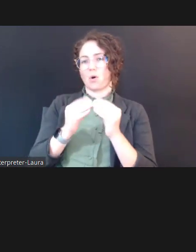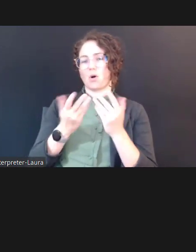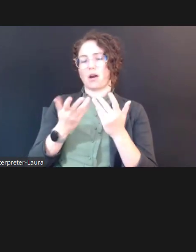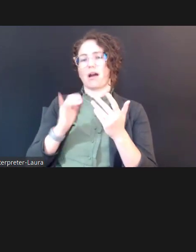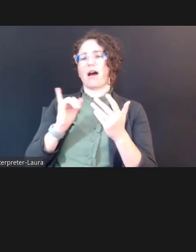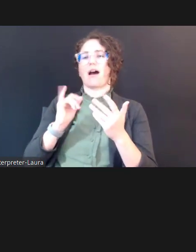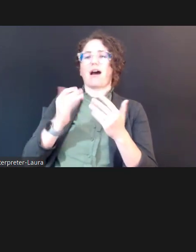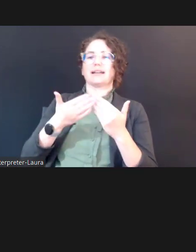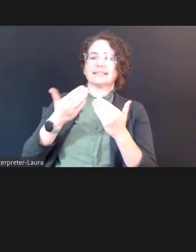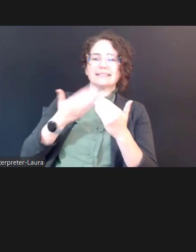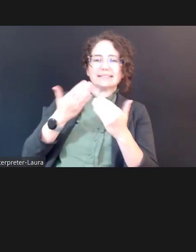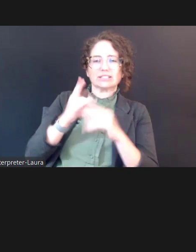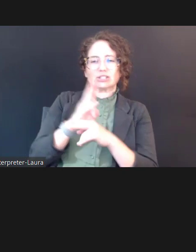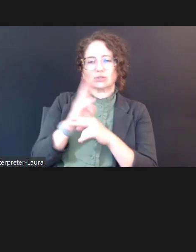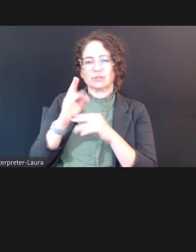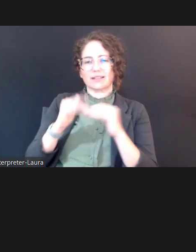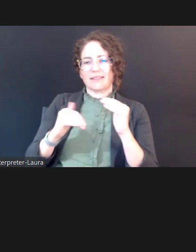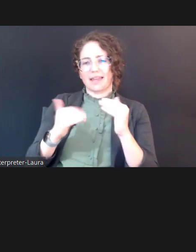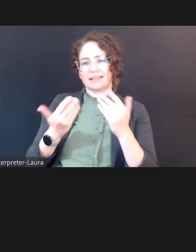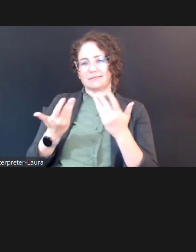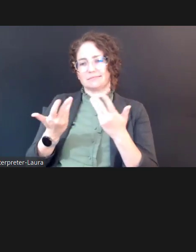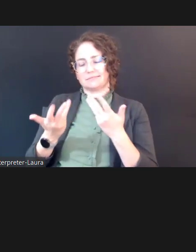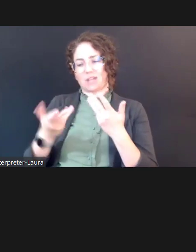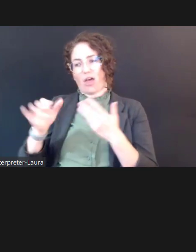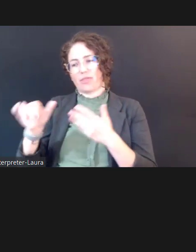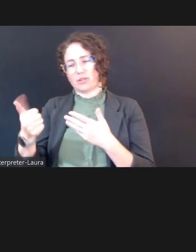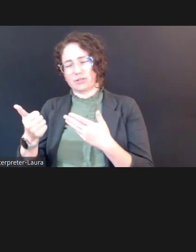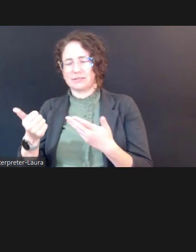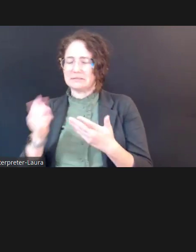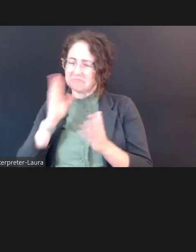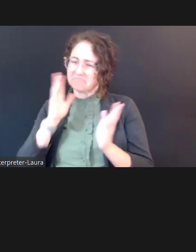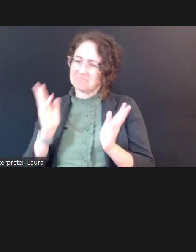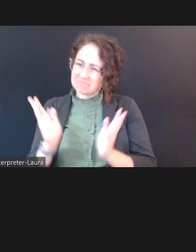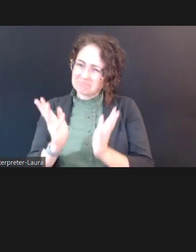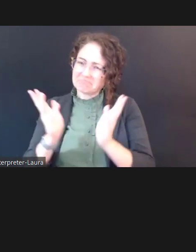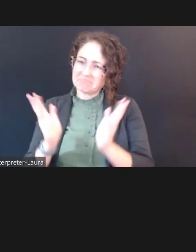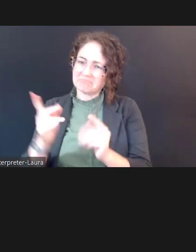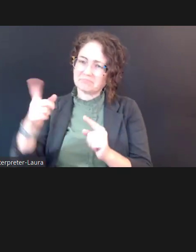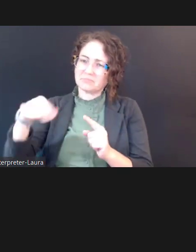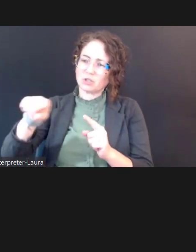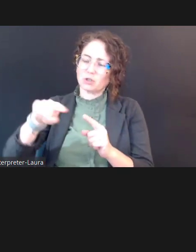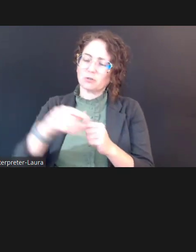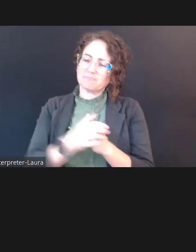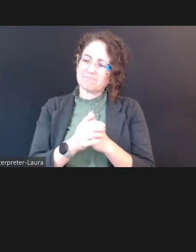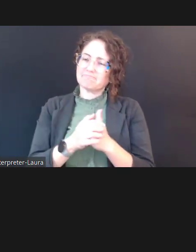So, we encourage you to try a couple of them and see for